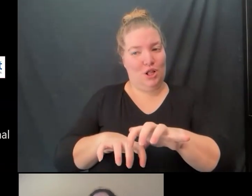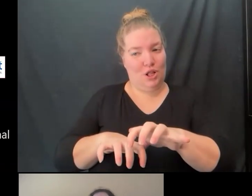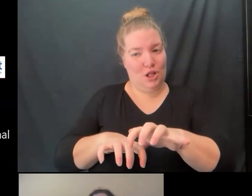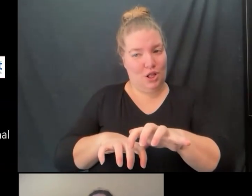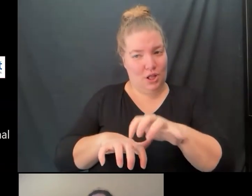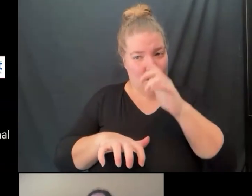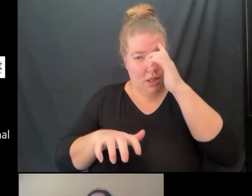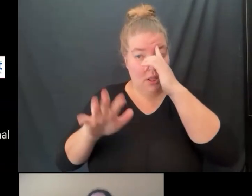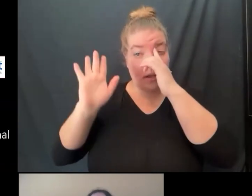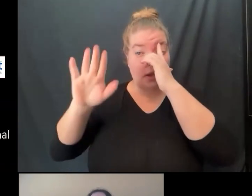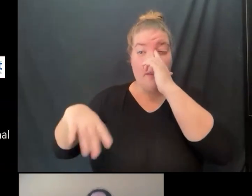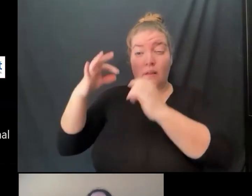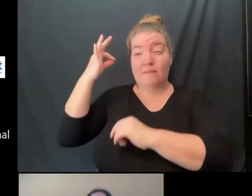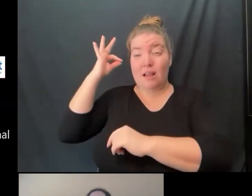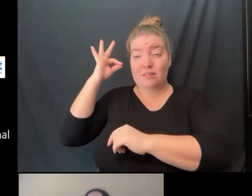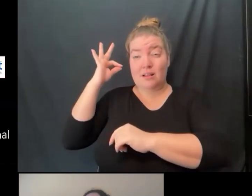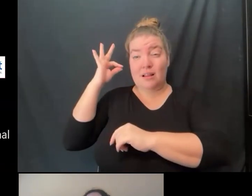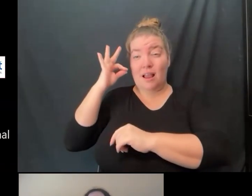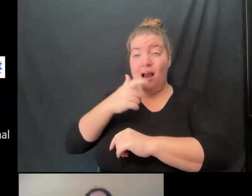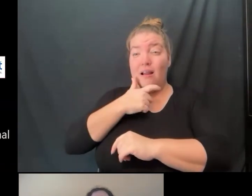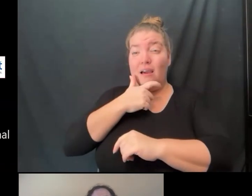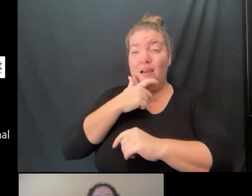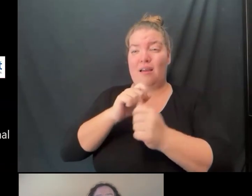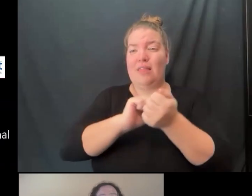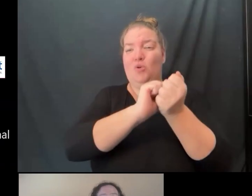of that English. And when we have our recording ready,